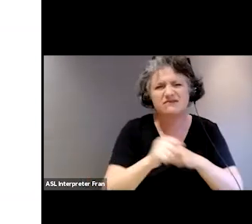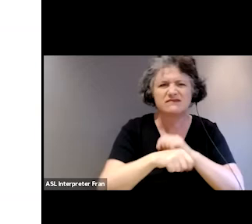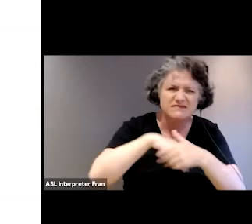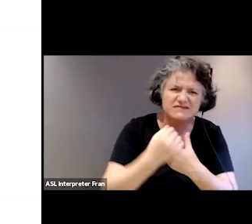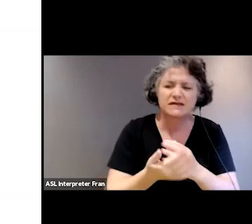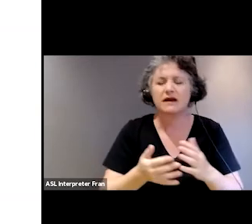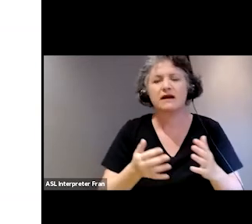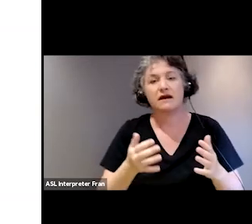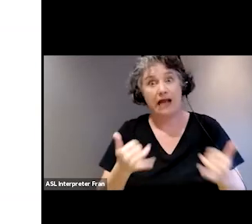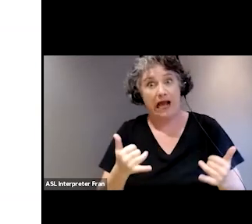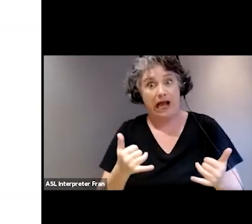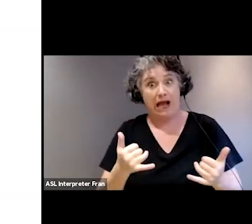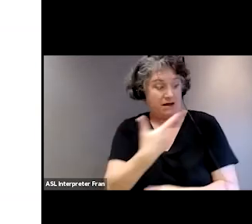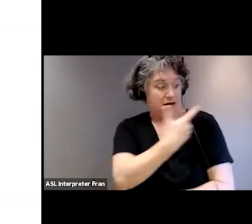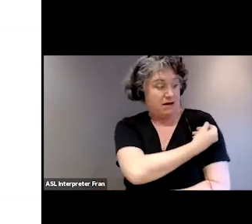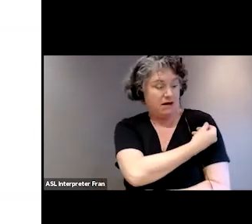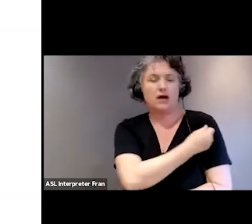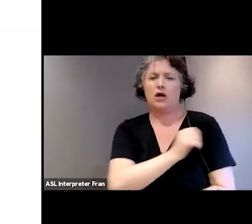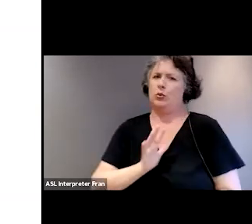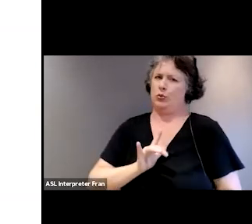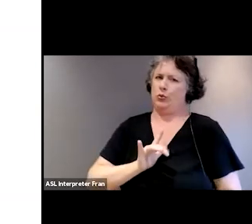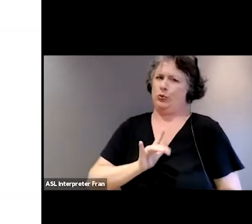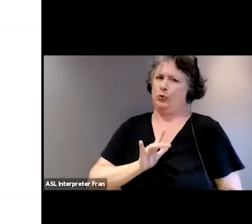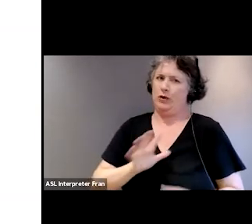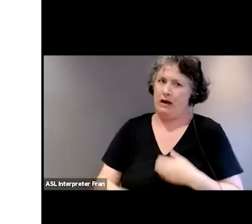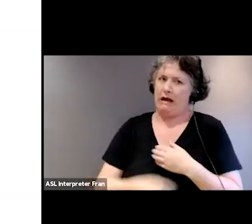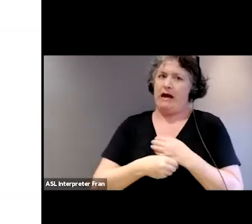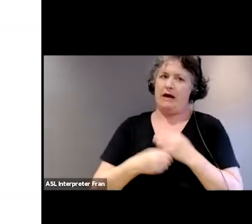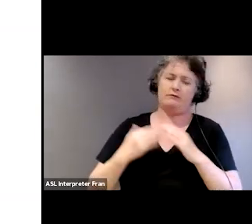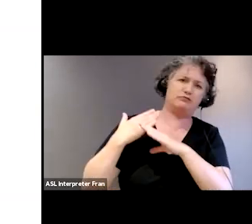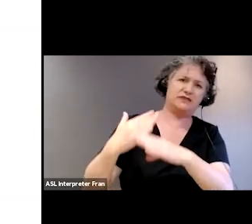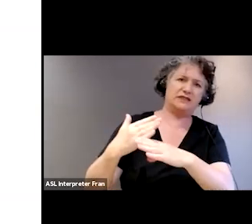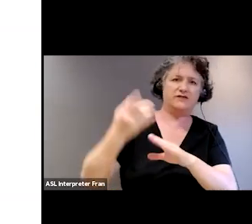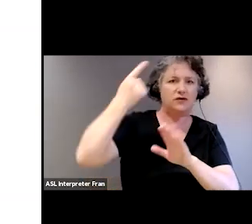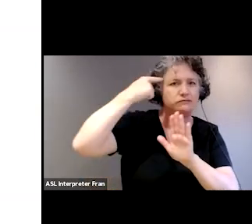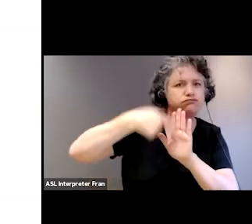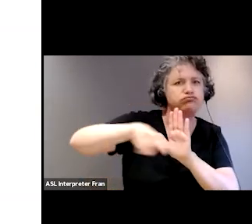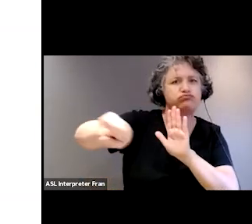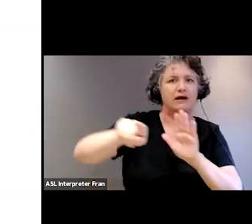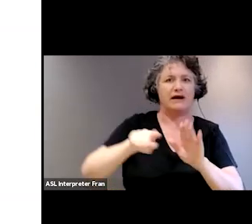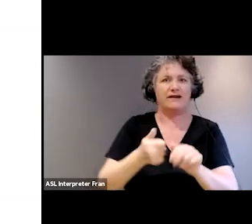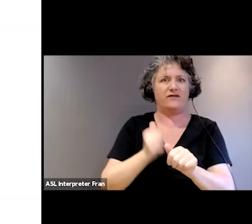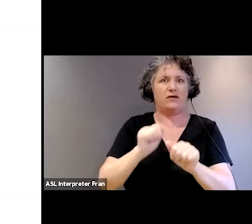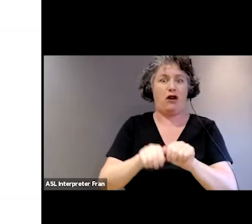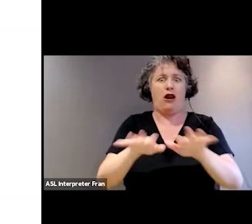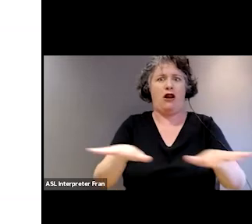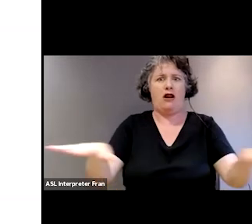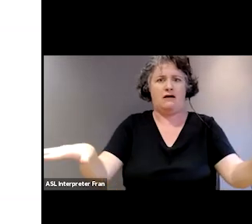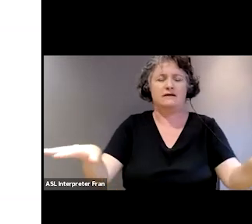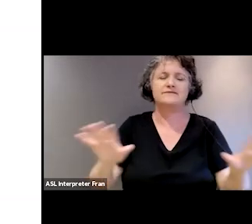vaccines: another public health measure prints we have been dealing